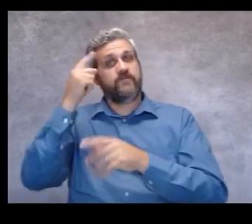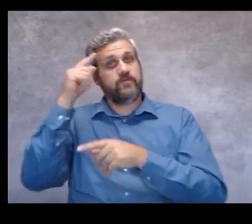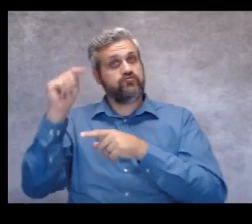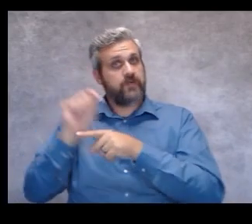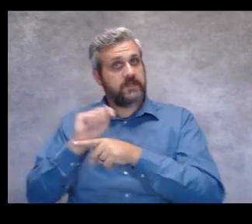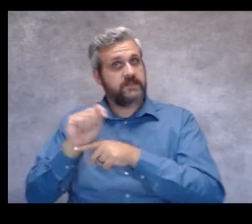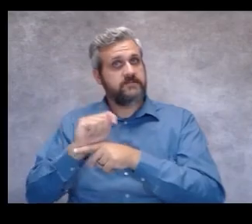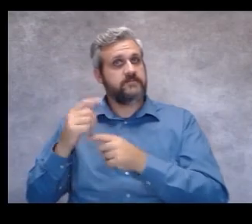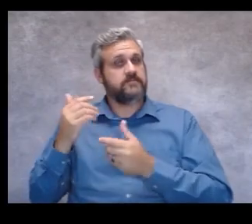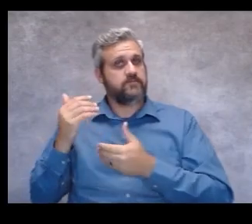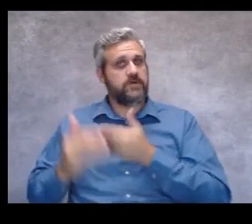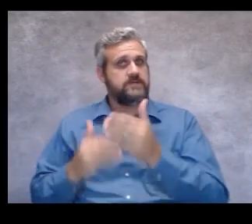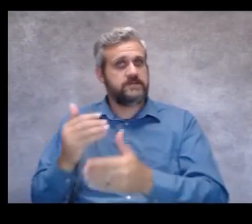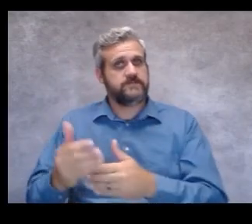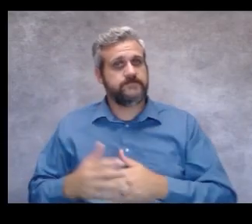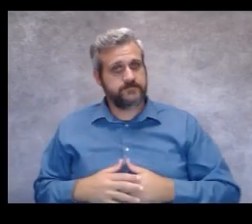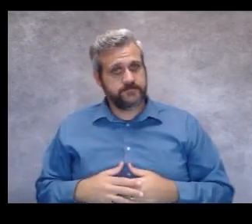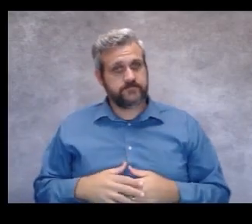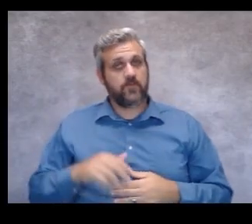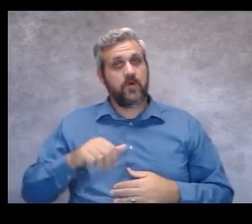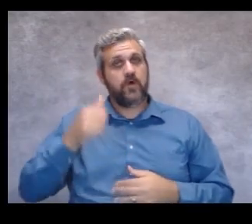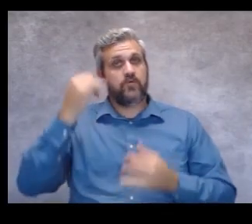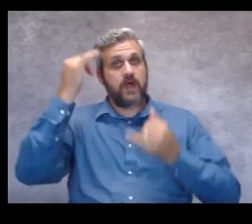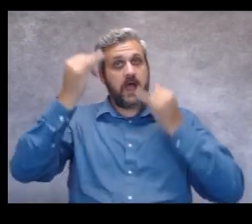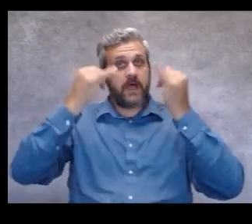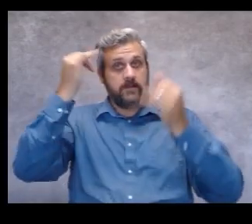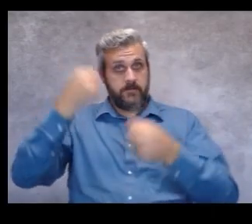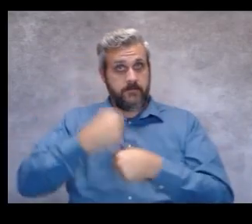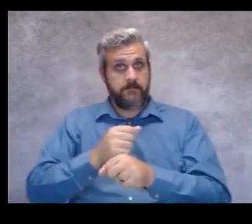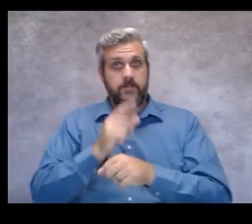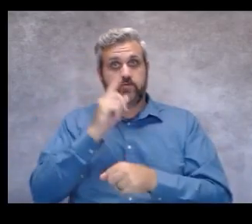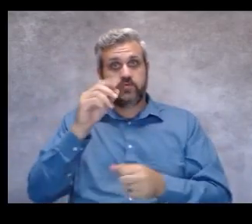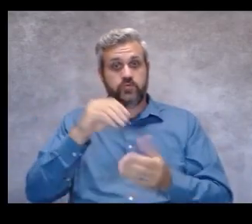process. Some other ideas to ensure GT student